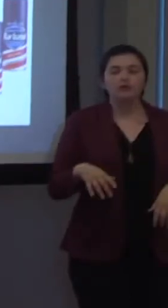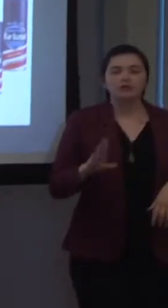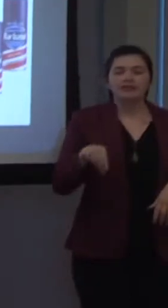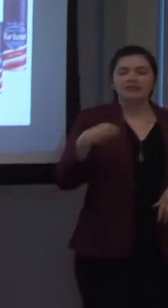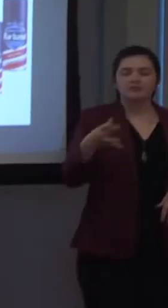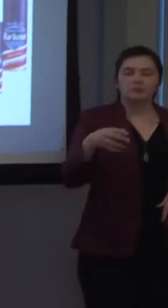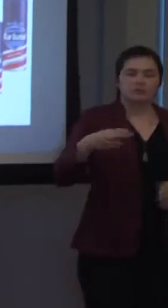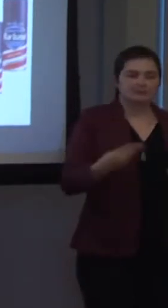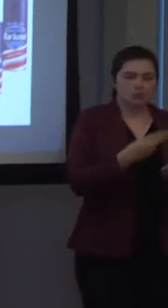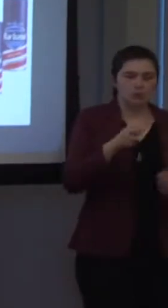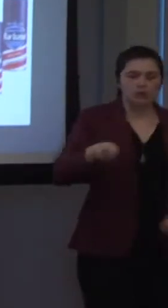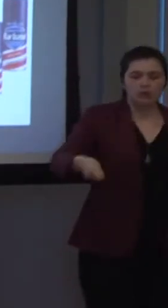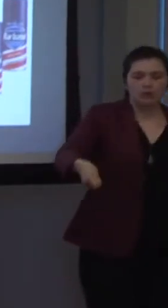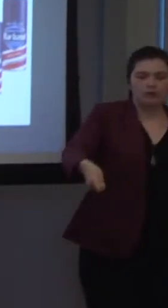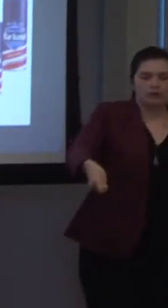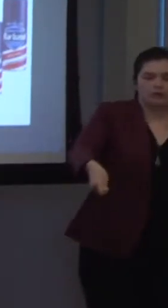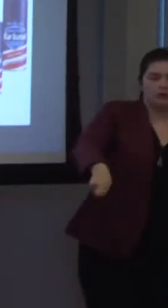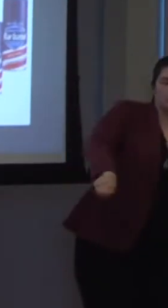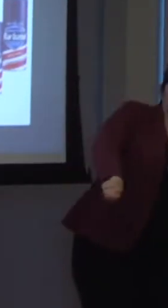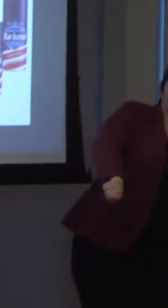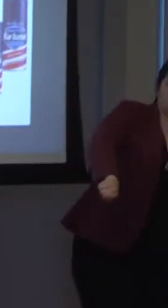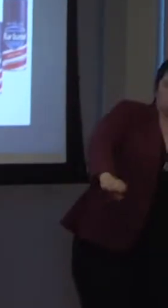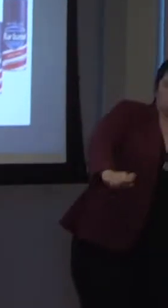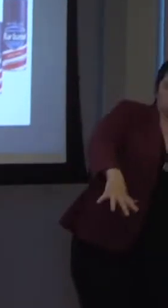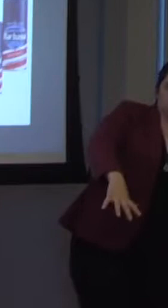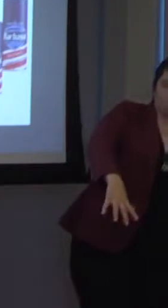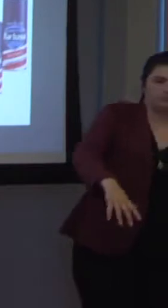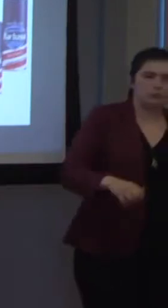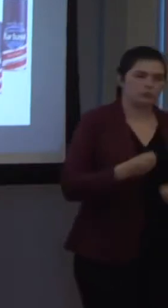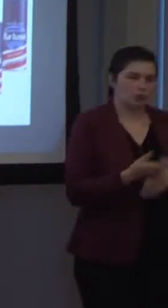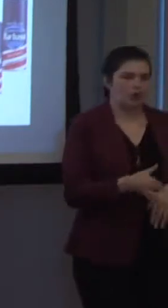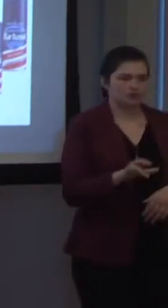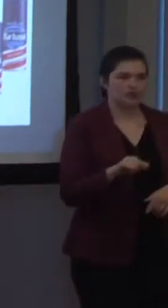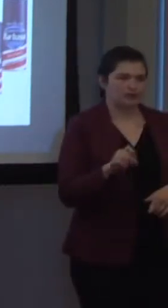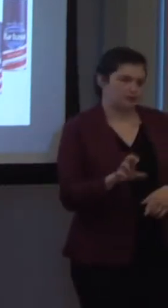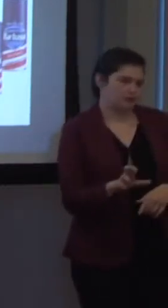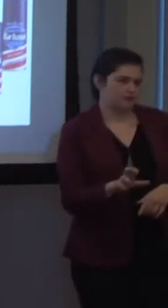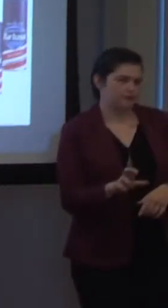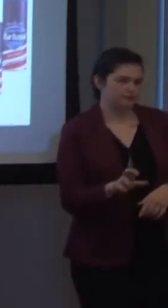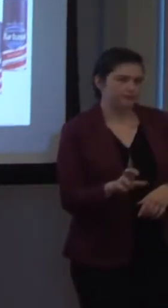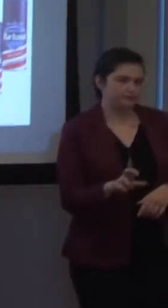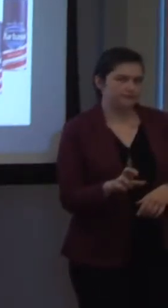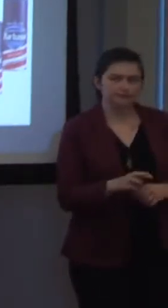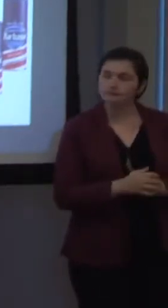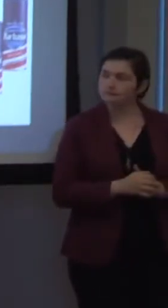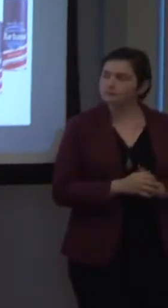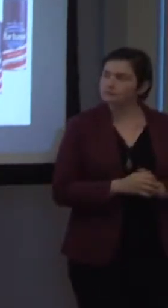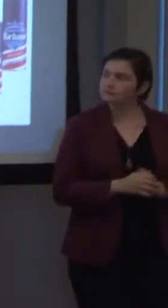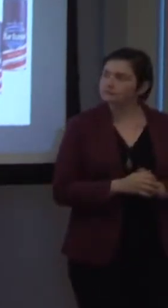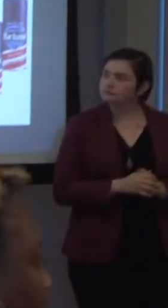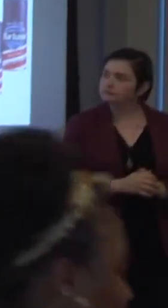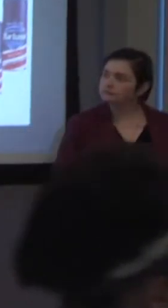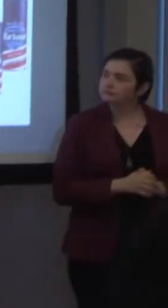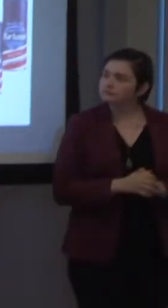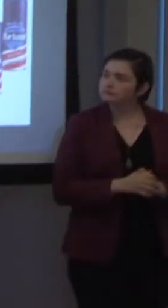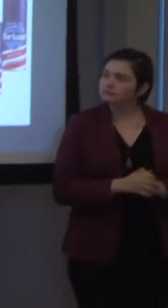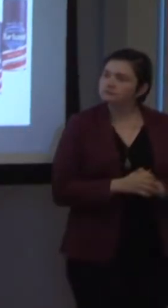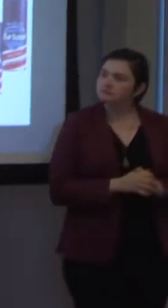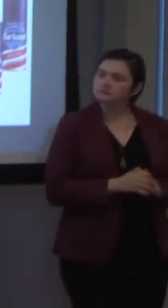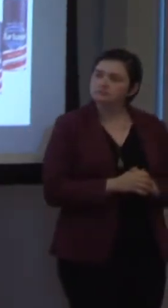where then they could simply turn their wrist or their body, and the ball would roll off onto the tarp. And finally, again,